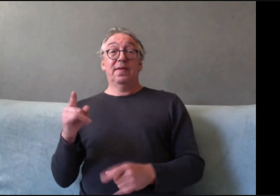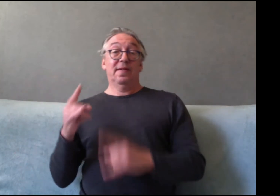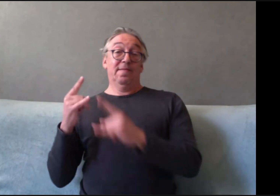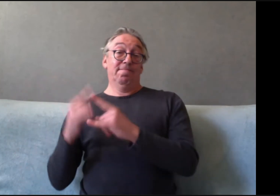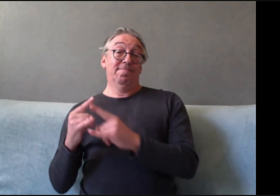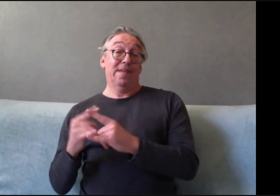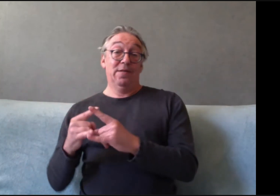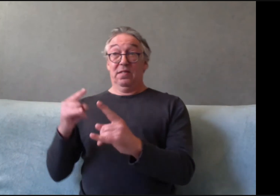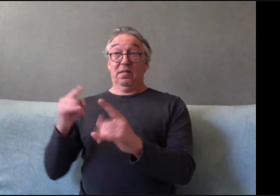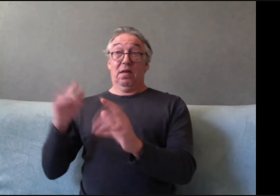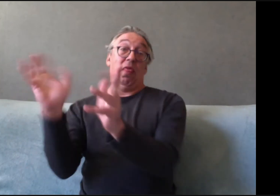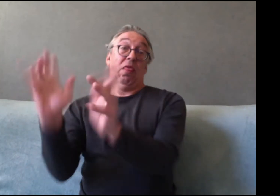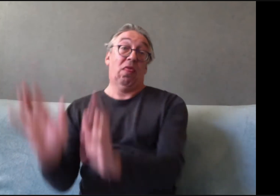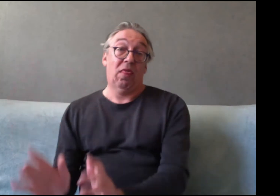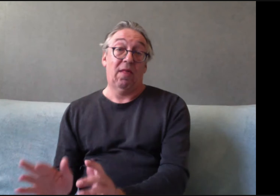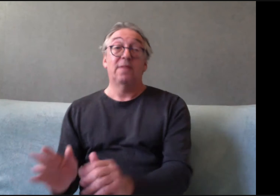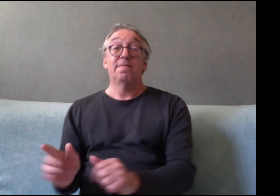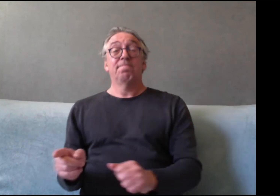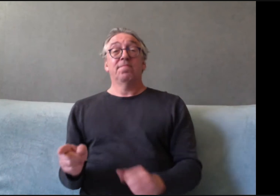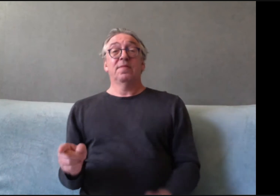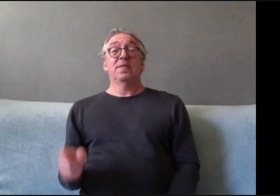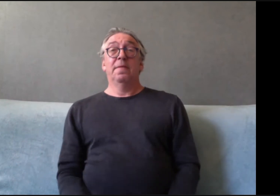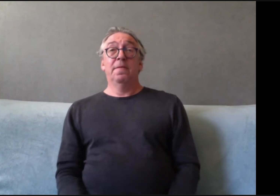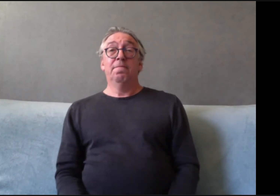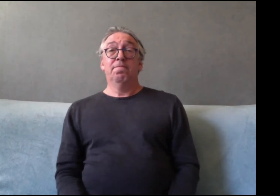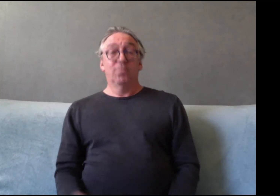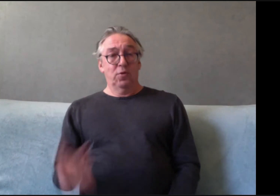in all measures taken by our governments.